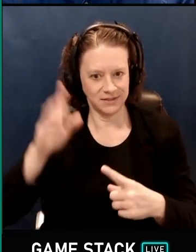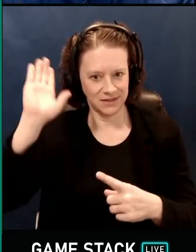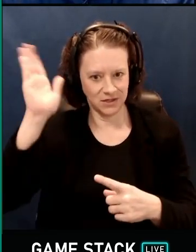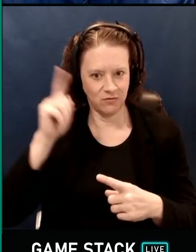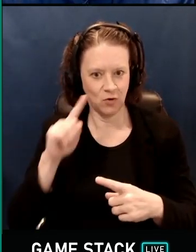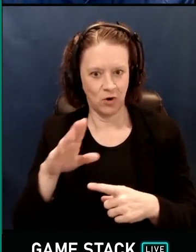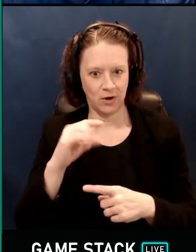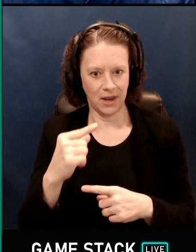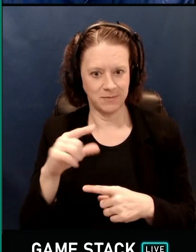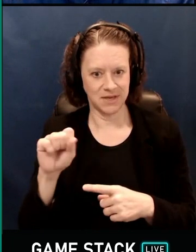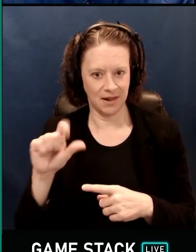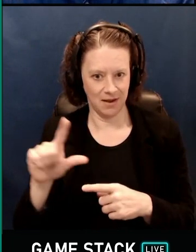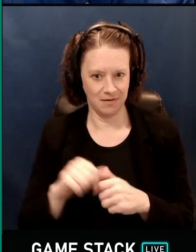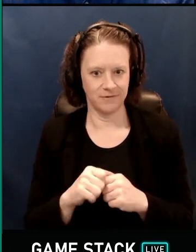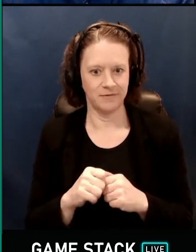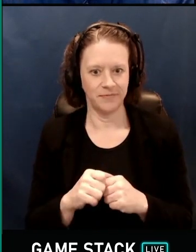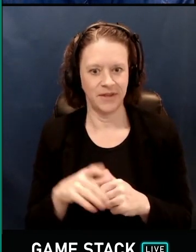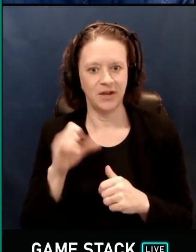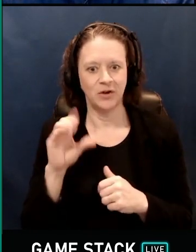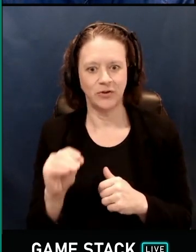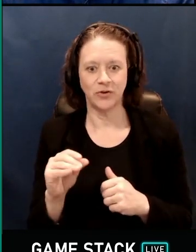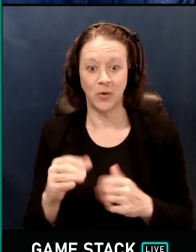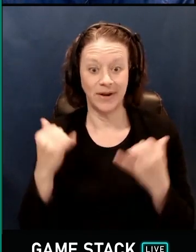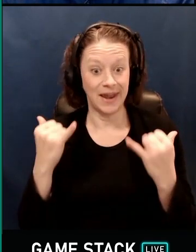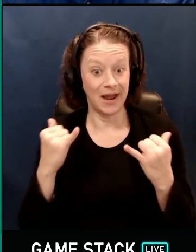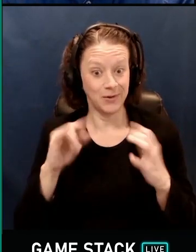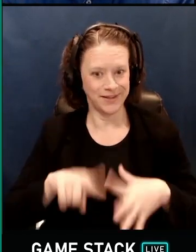So let's get started.